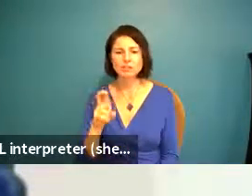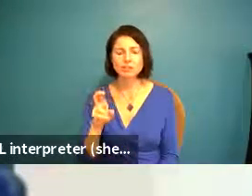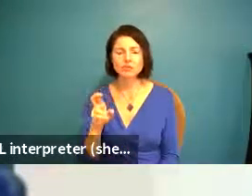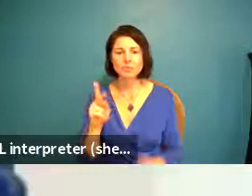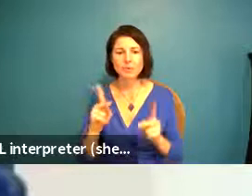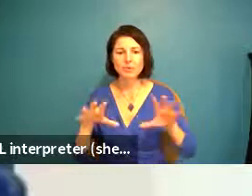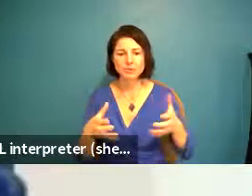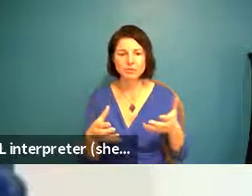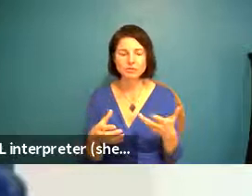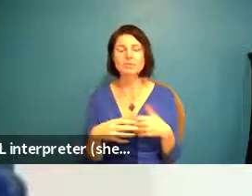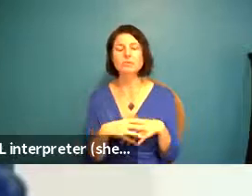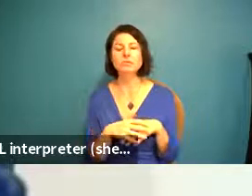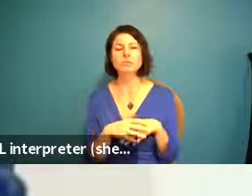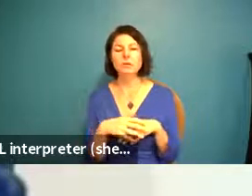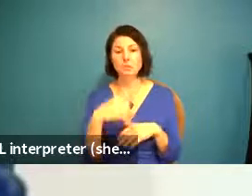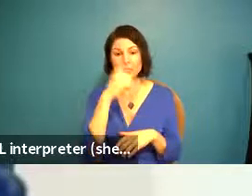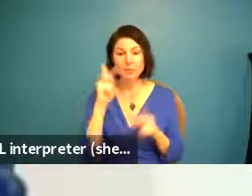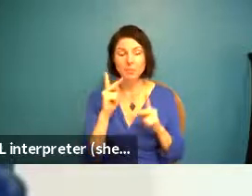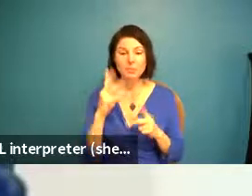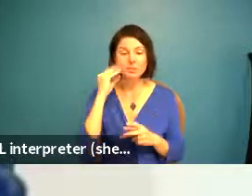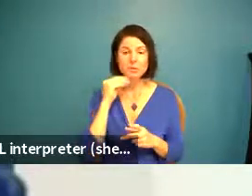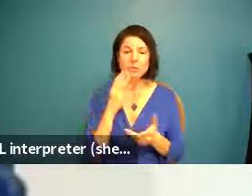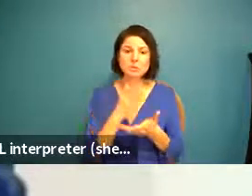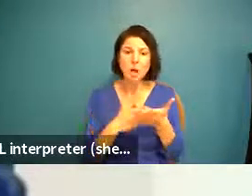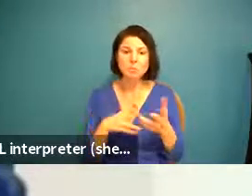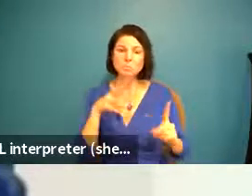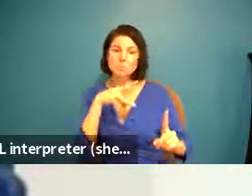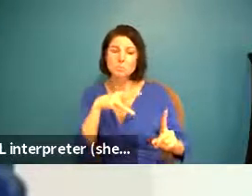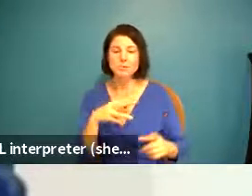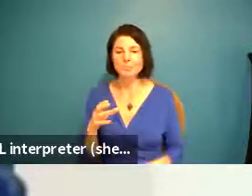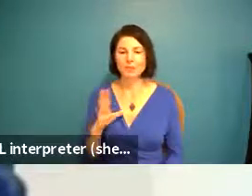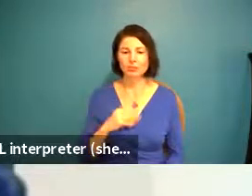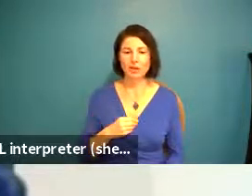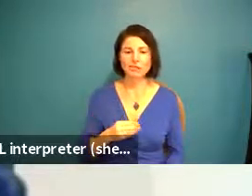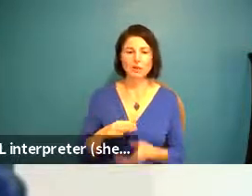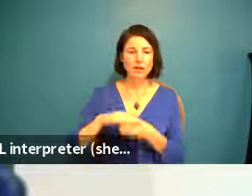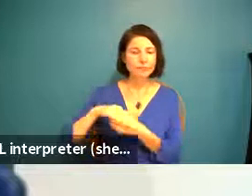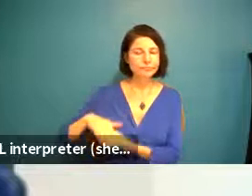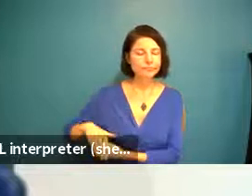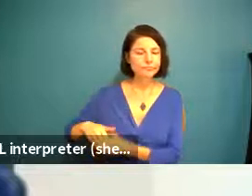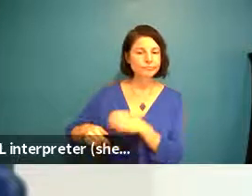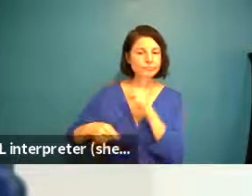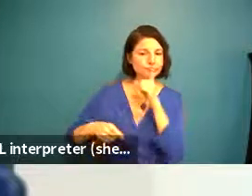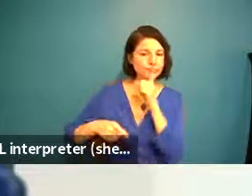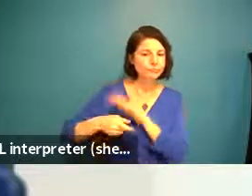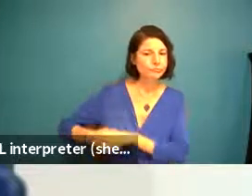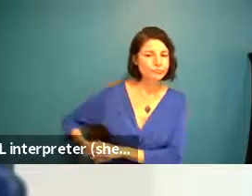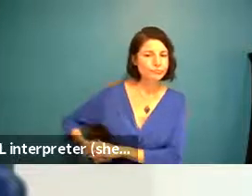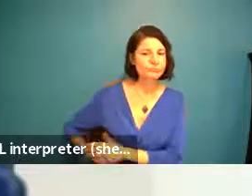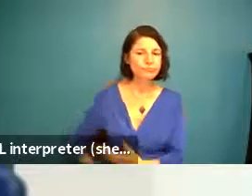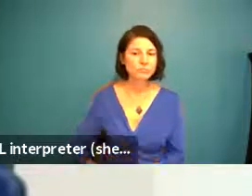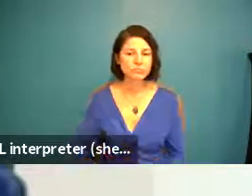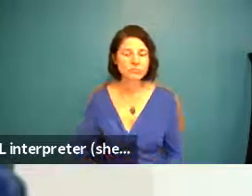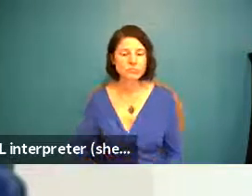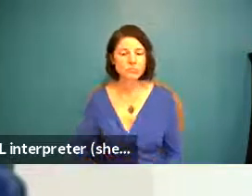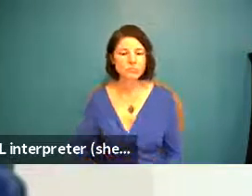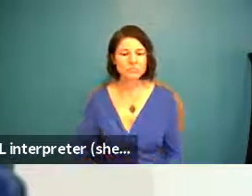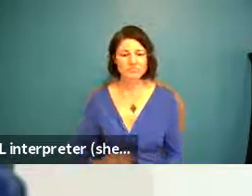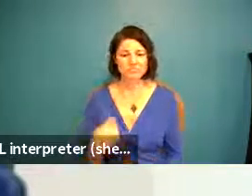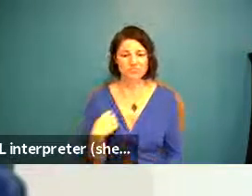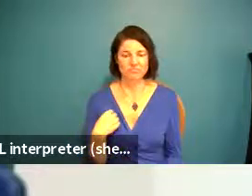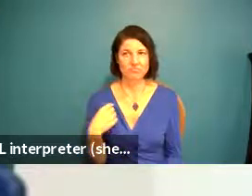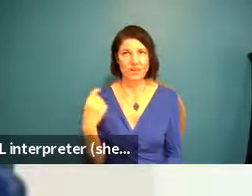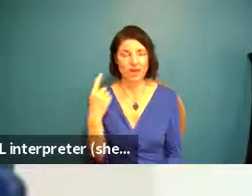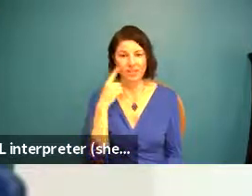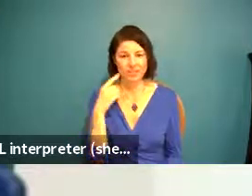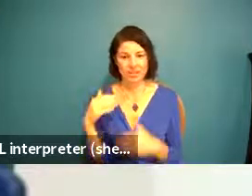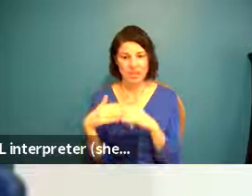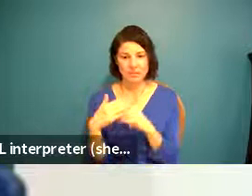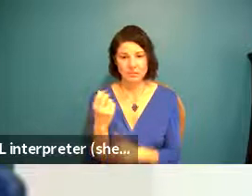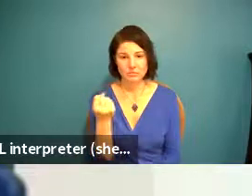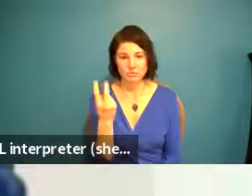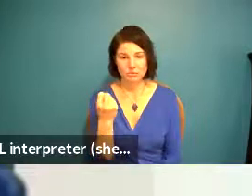can say words cisgender black people experience. So when we lost a, gosh, like at least a dozen trans black people, due to